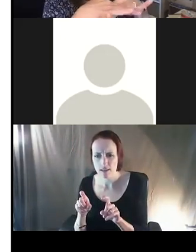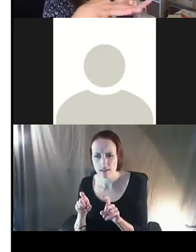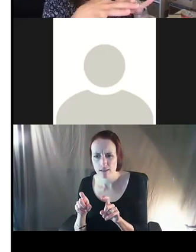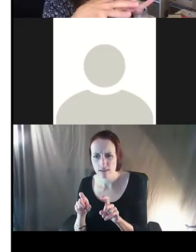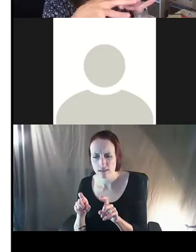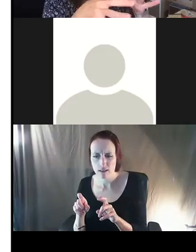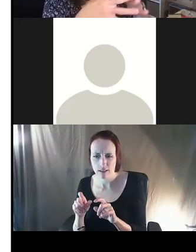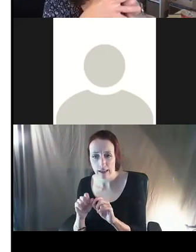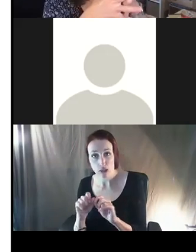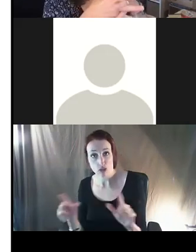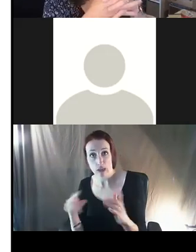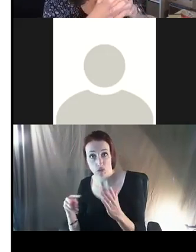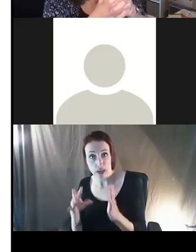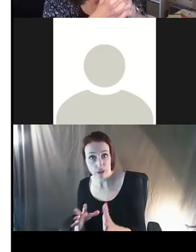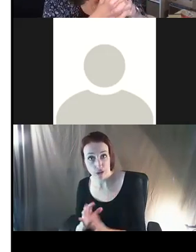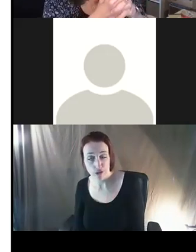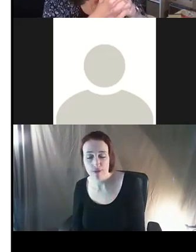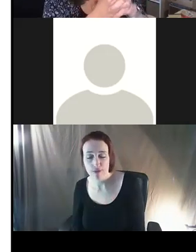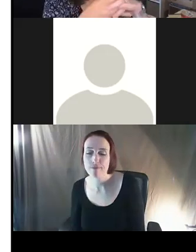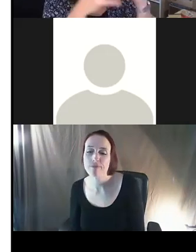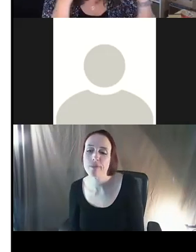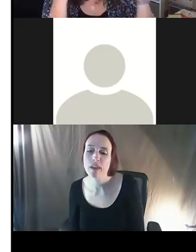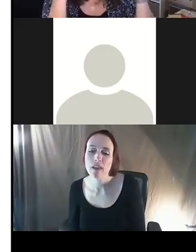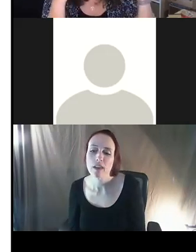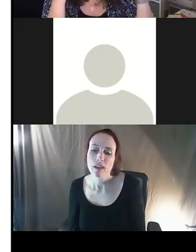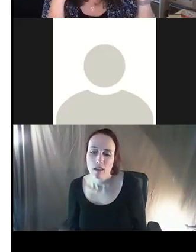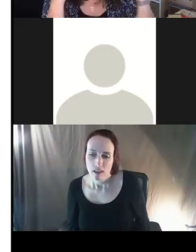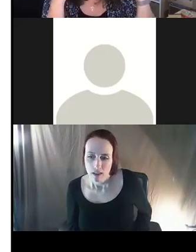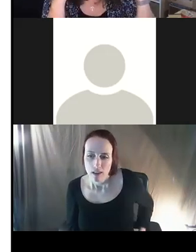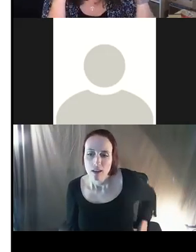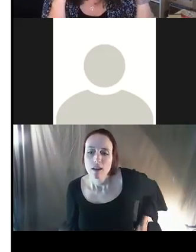Glenda Sims: For the cognitive load of